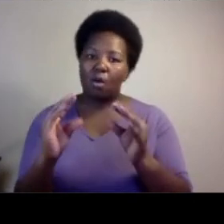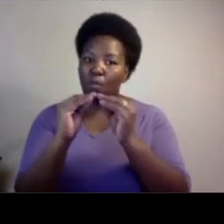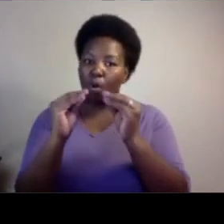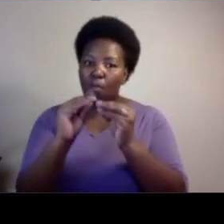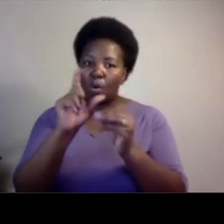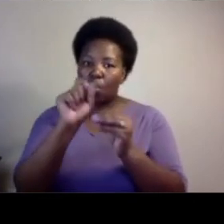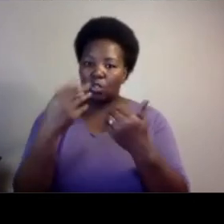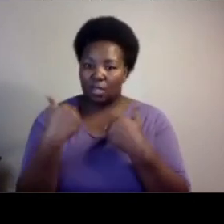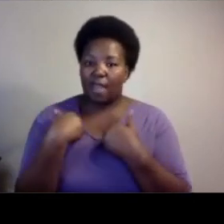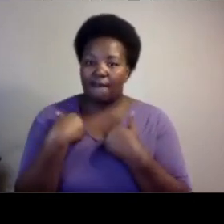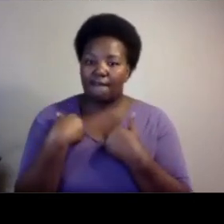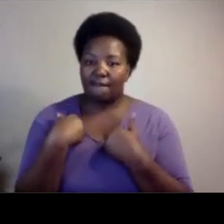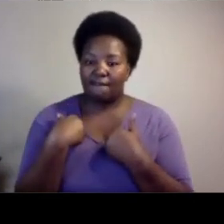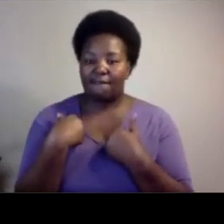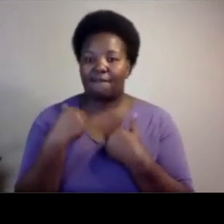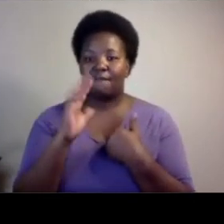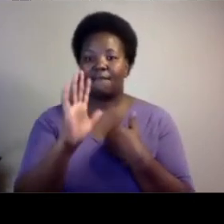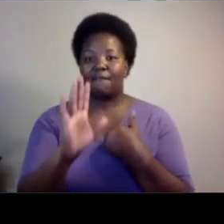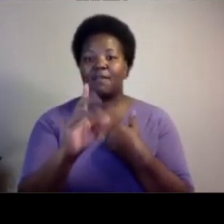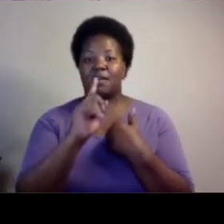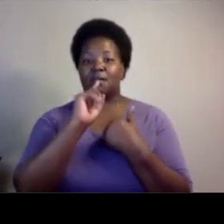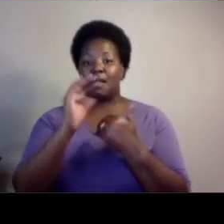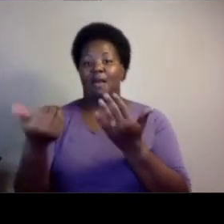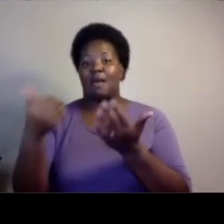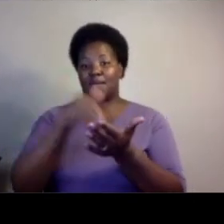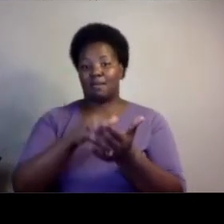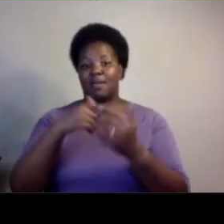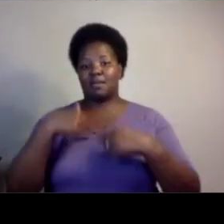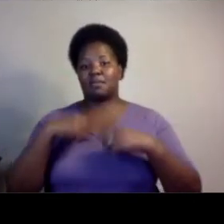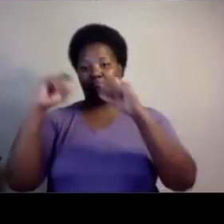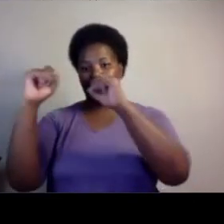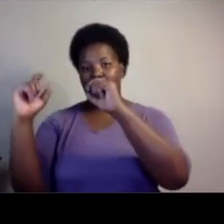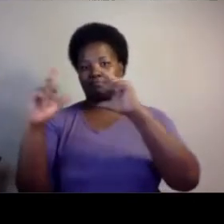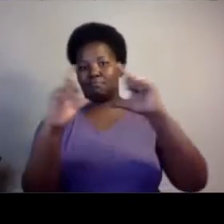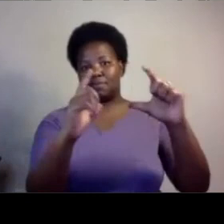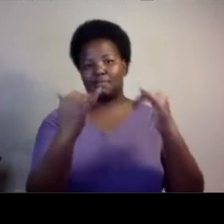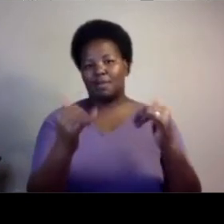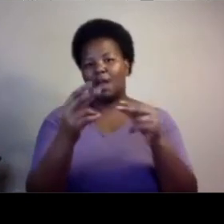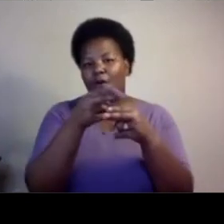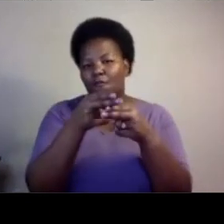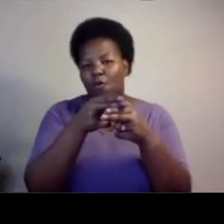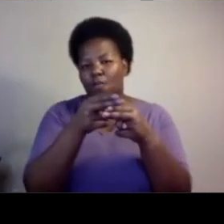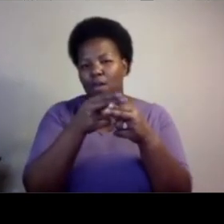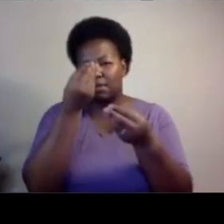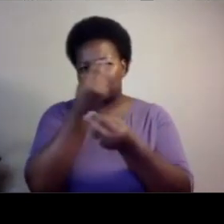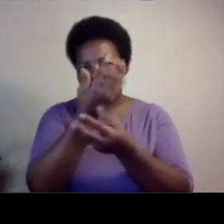so again i'll just put the screen back up here for a moment to stay in touch with the project